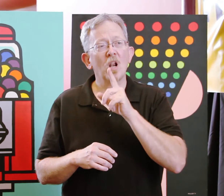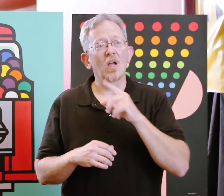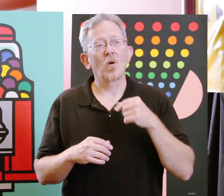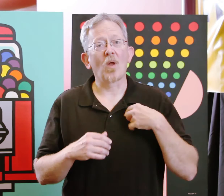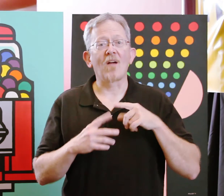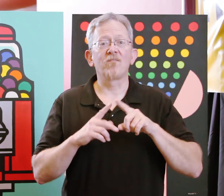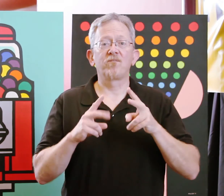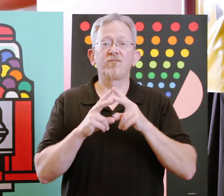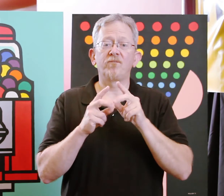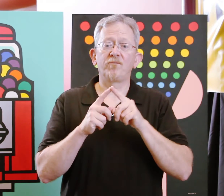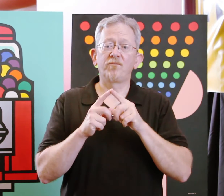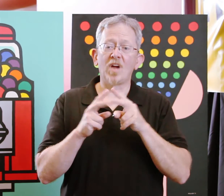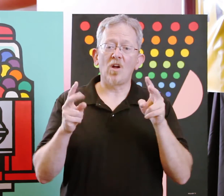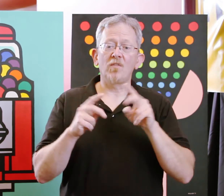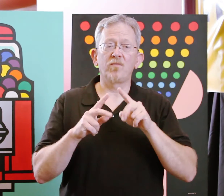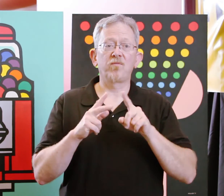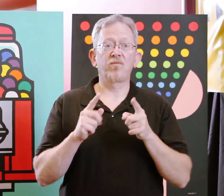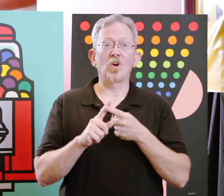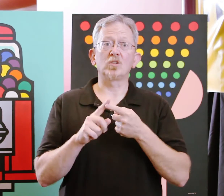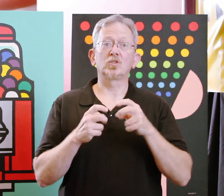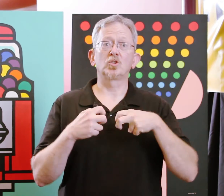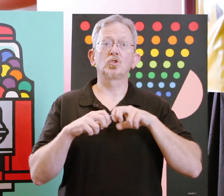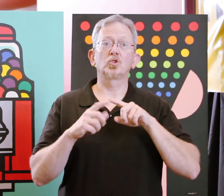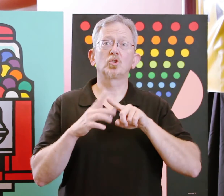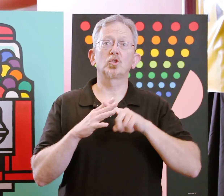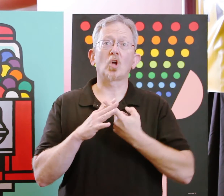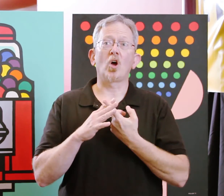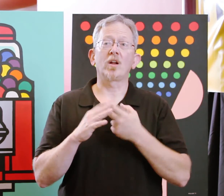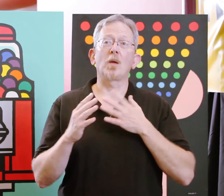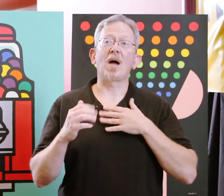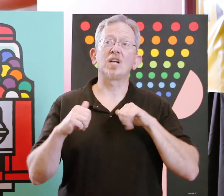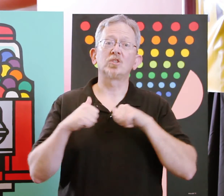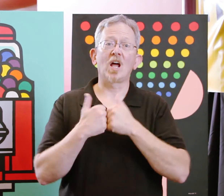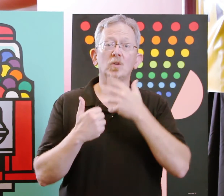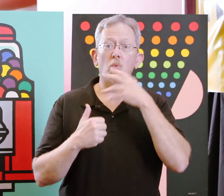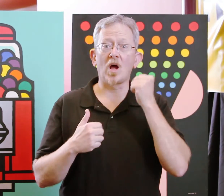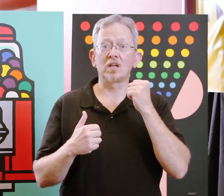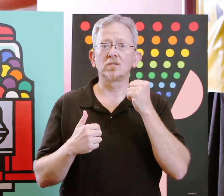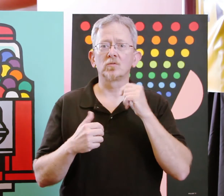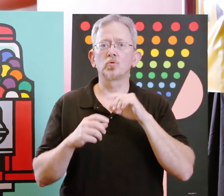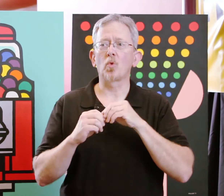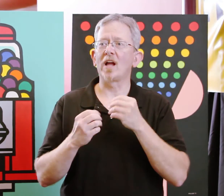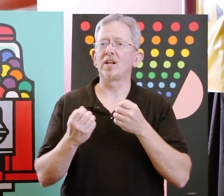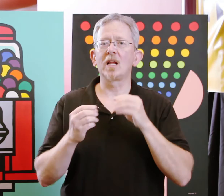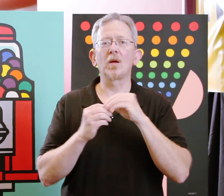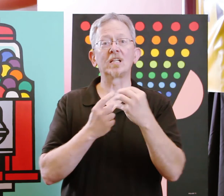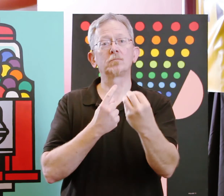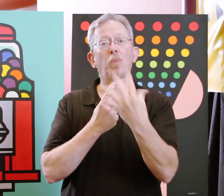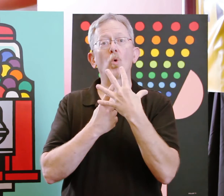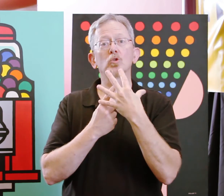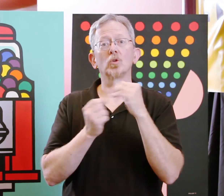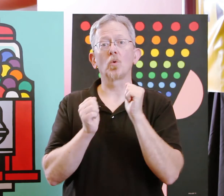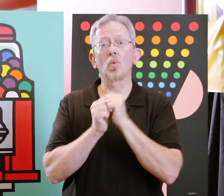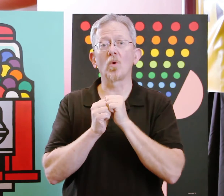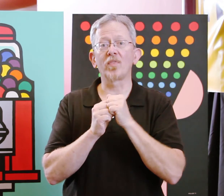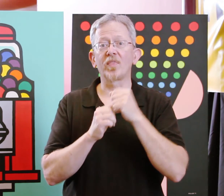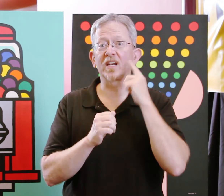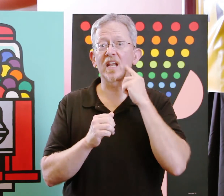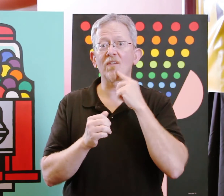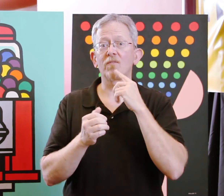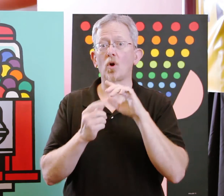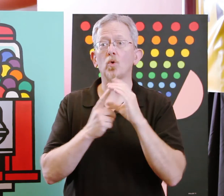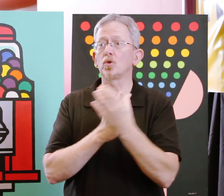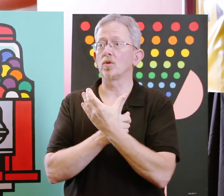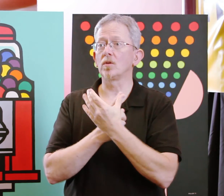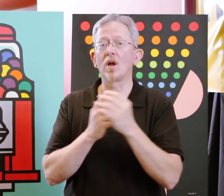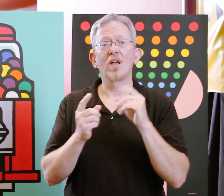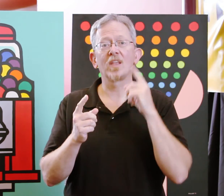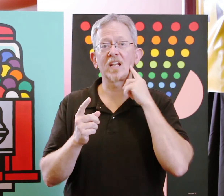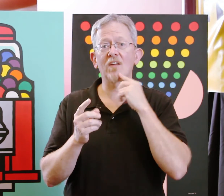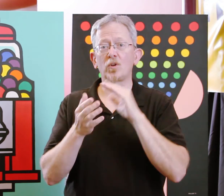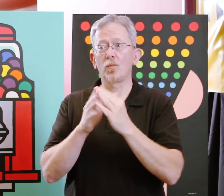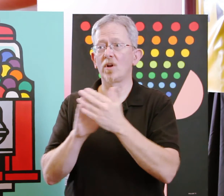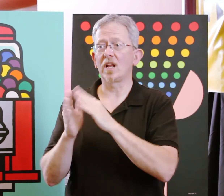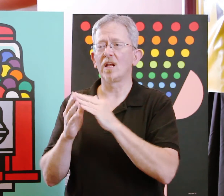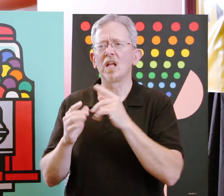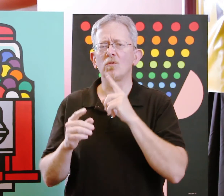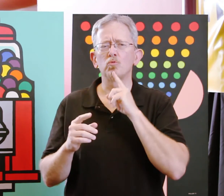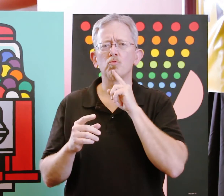Really, when I very first started my challenge was trying to get more exposure with Deaf Culture and